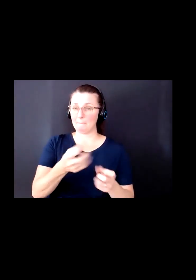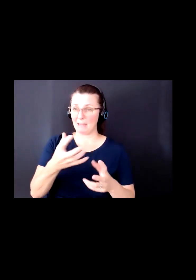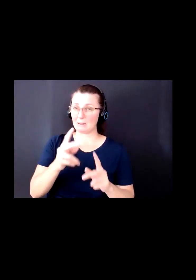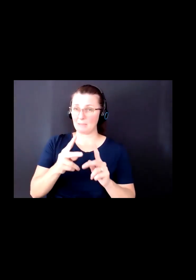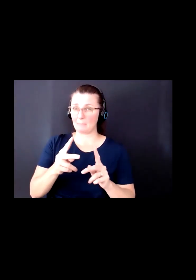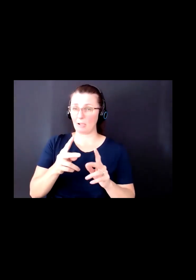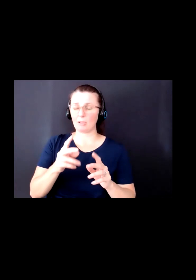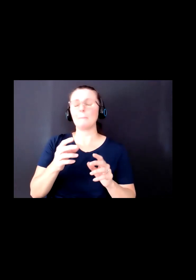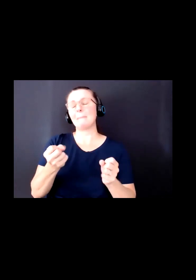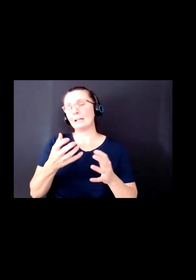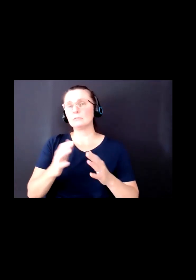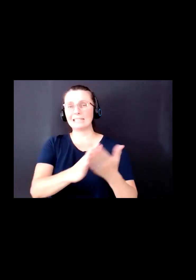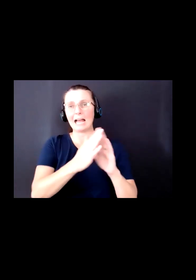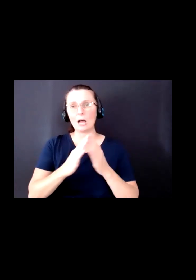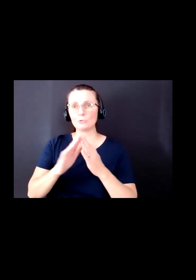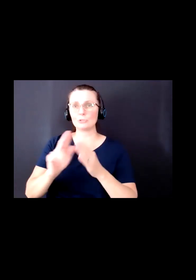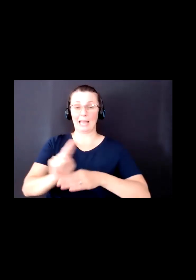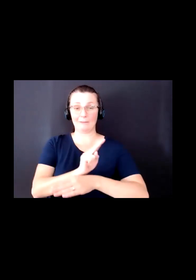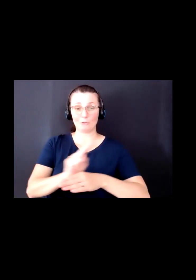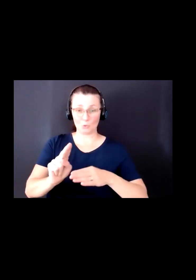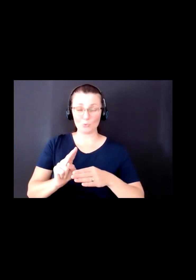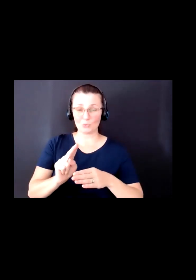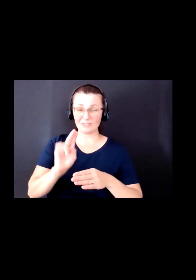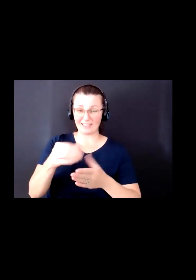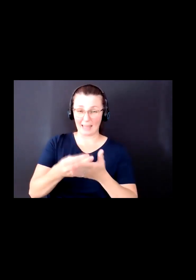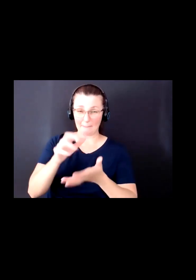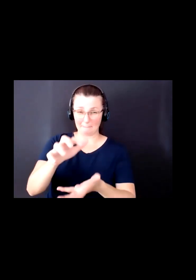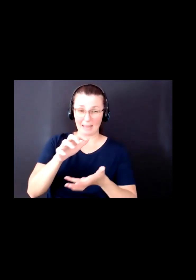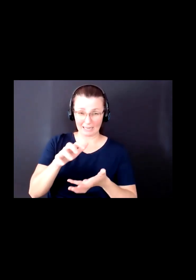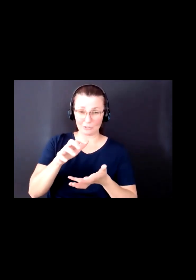ability to meet effective communication obligations. We funded a